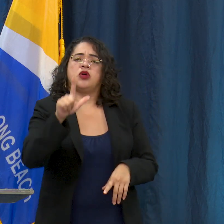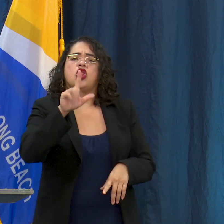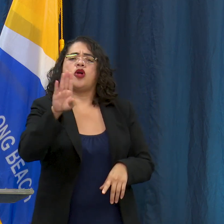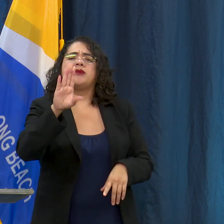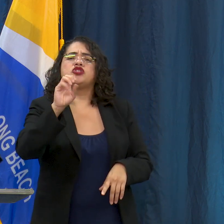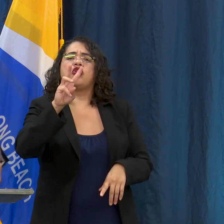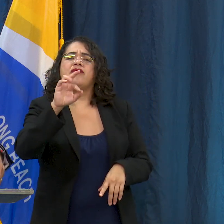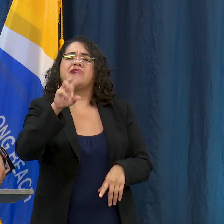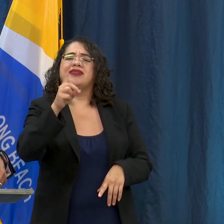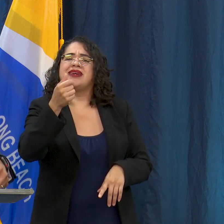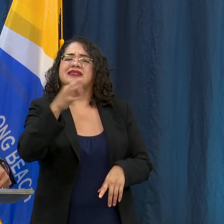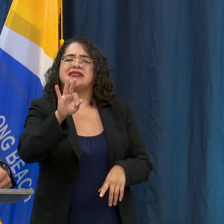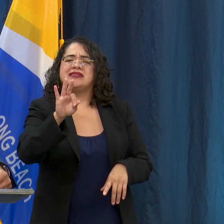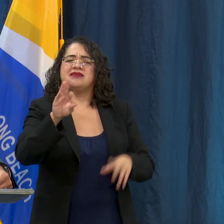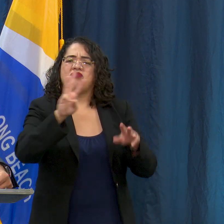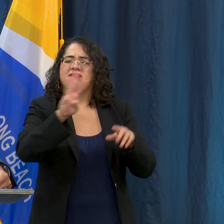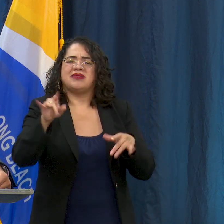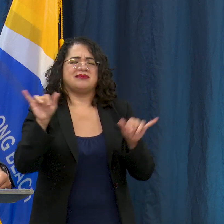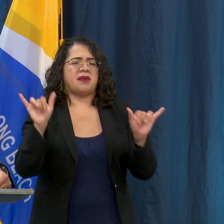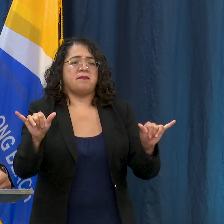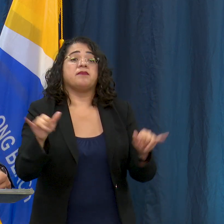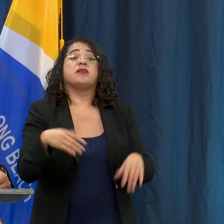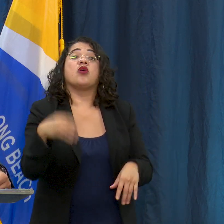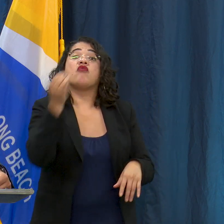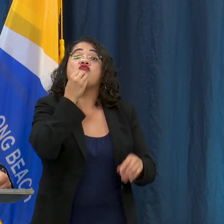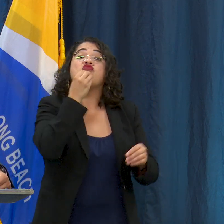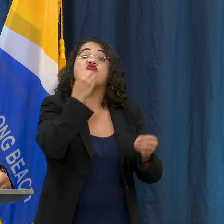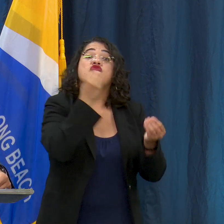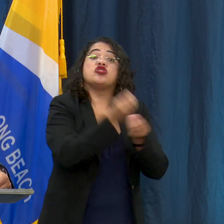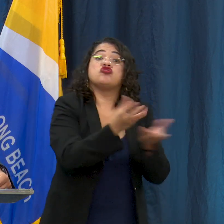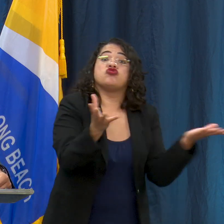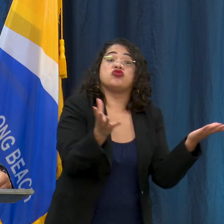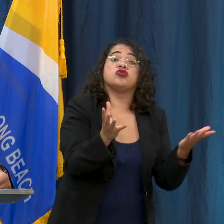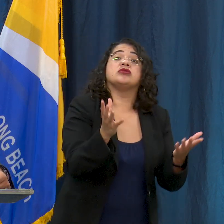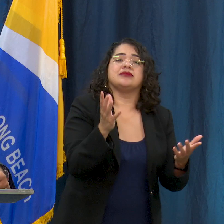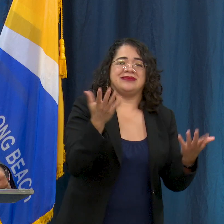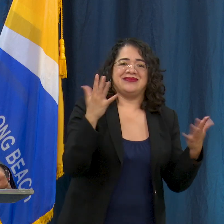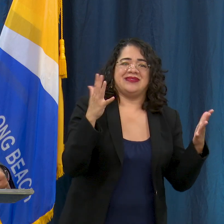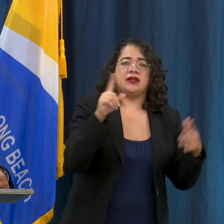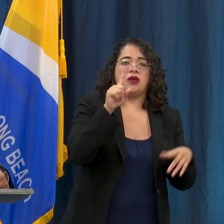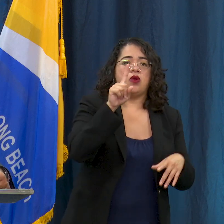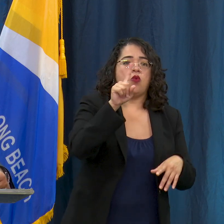another food distribution this weekend. We distributed 182, 000 pounds of